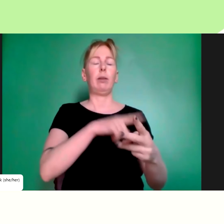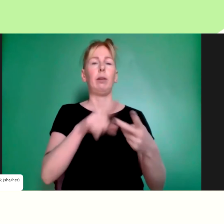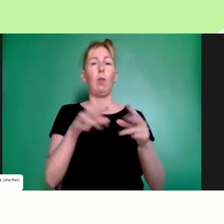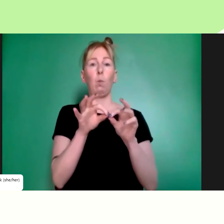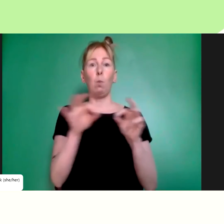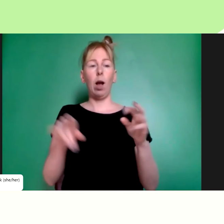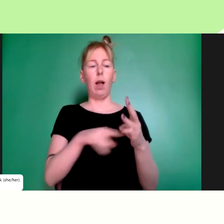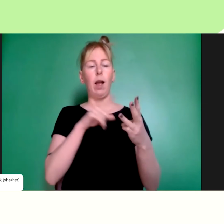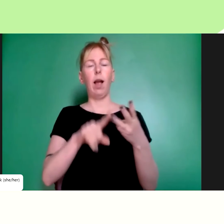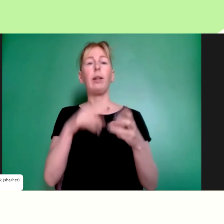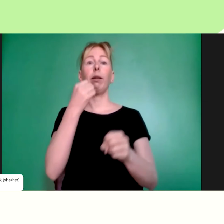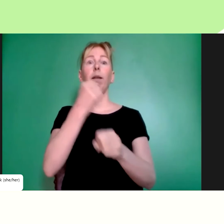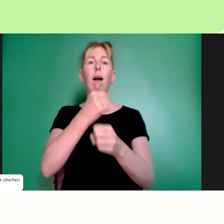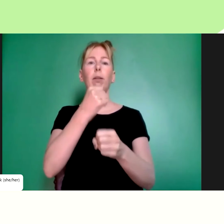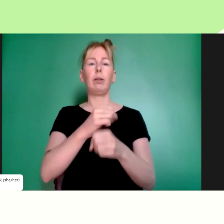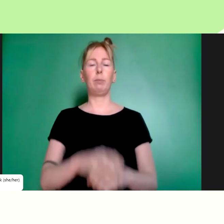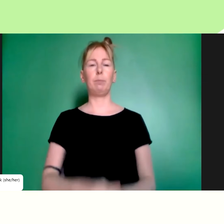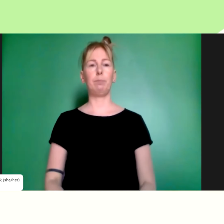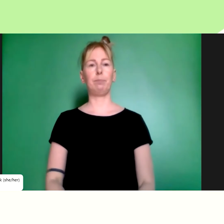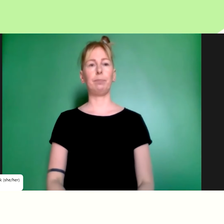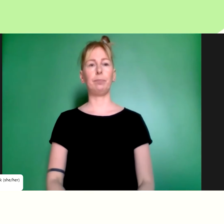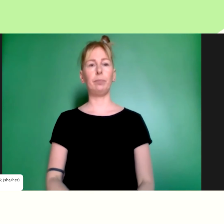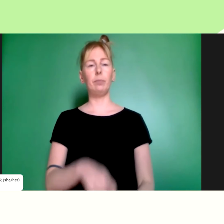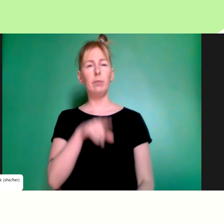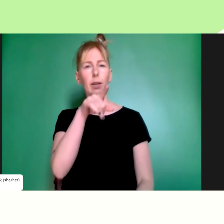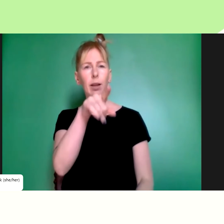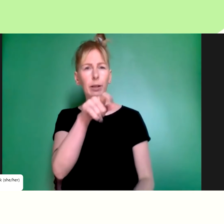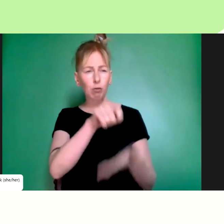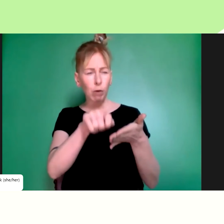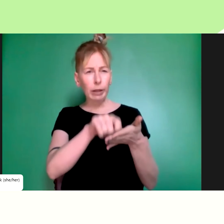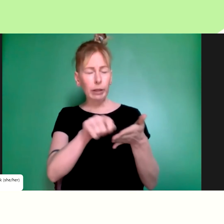and helped shape the landscape of discourse and debate in the UK.